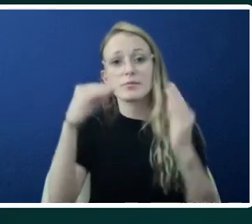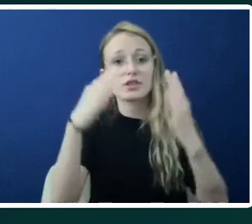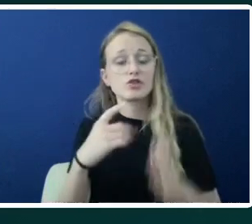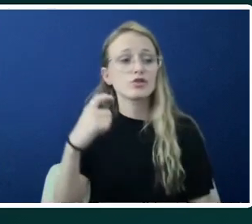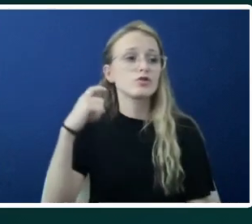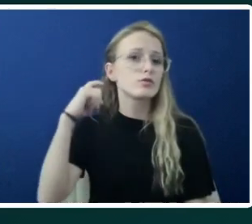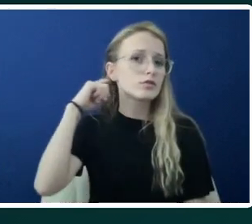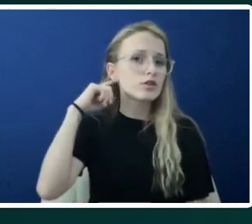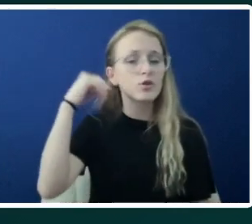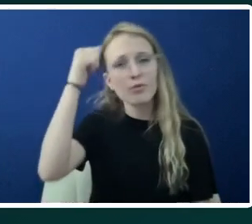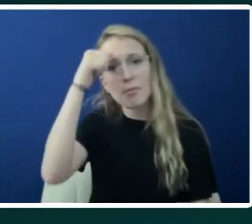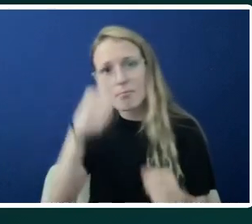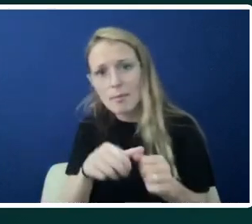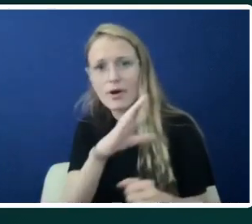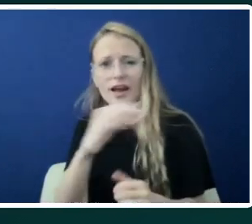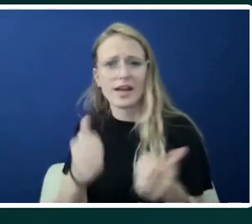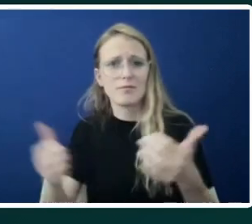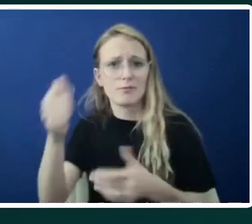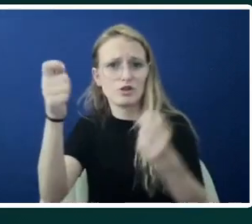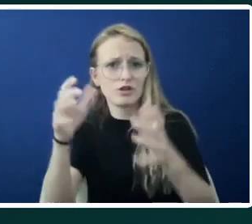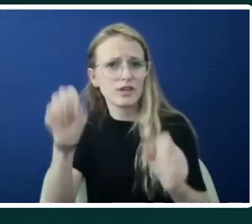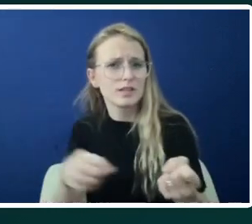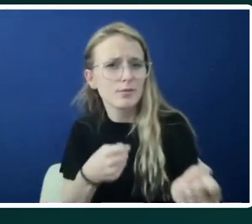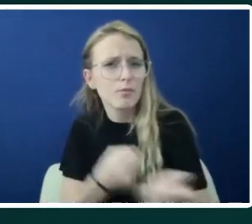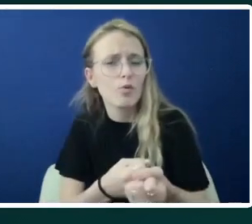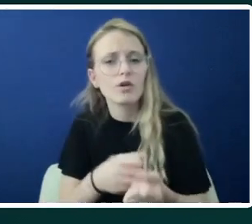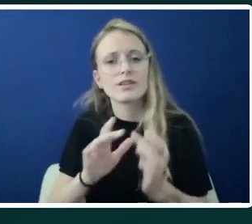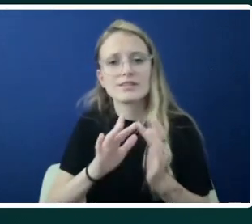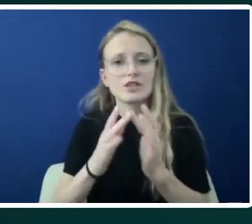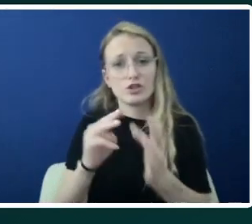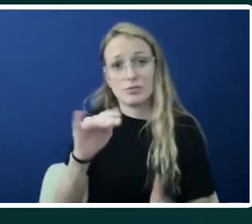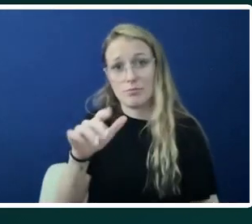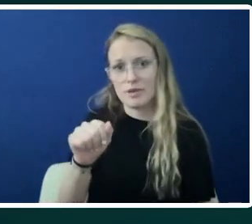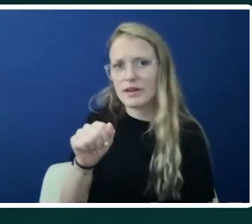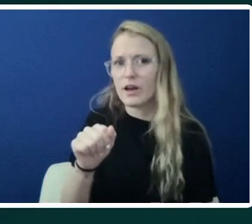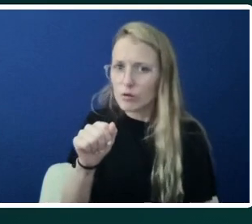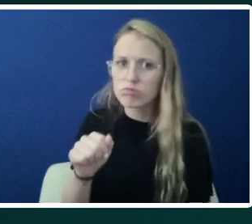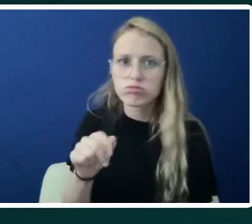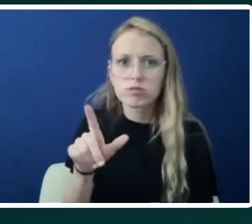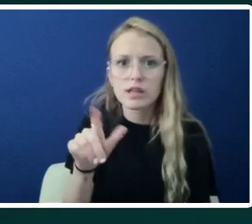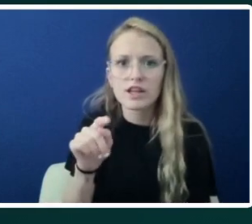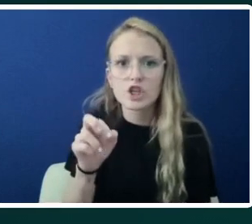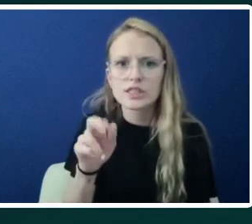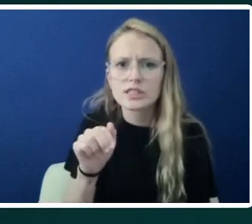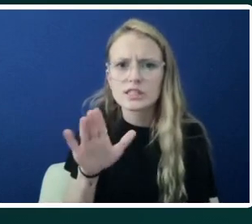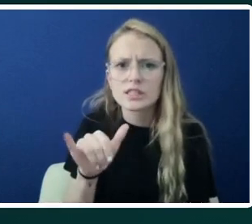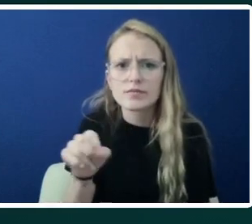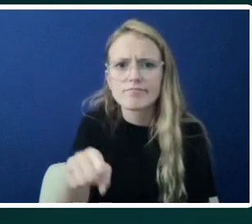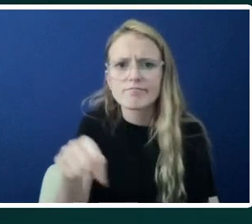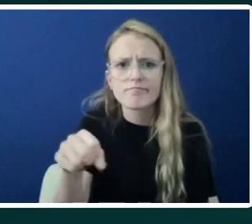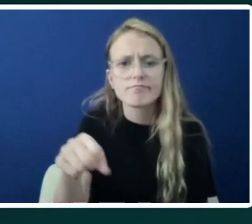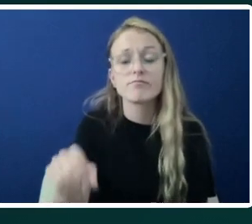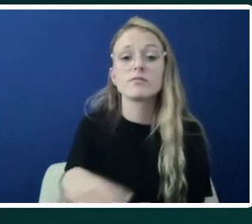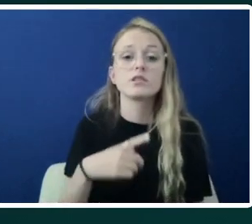we can support, right? The fact that digital media is literacy. And, you know, one of story